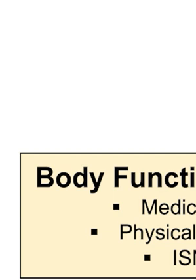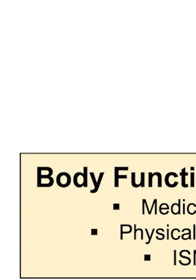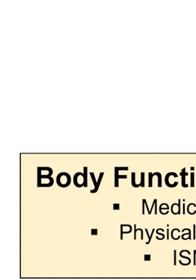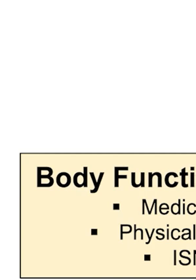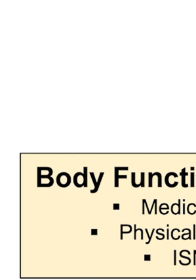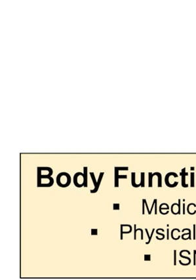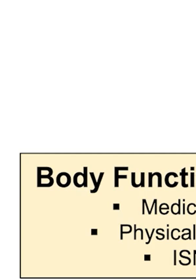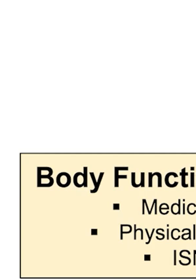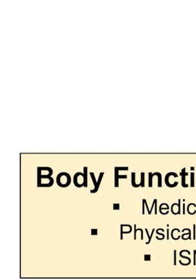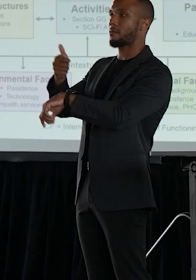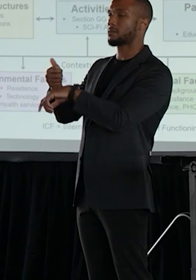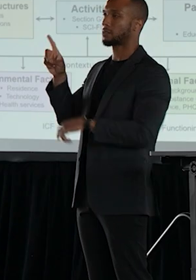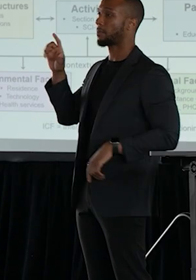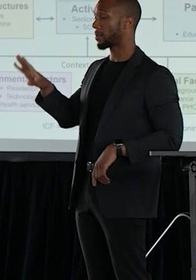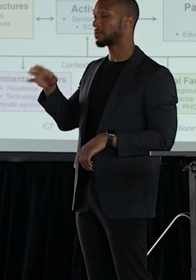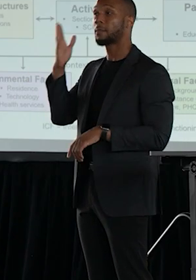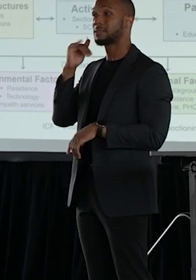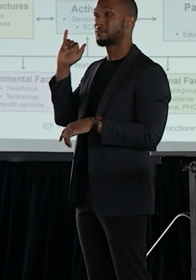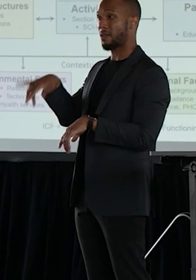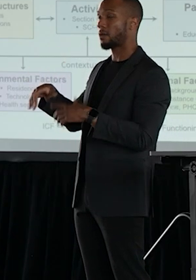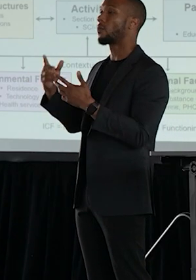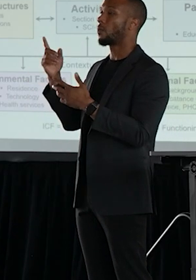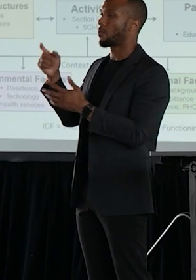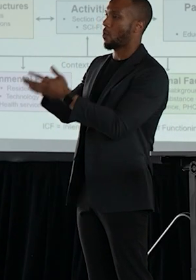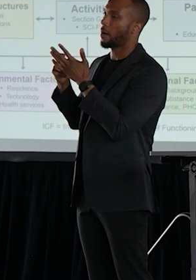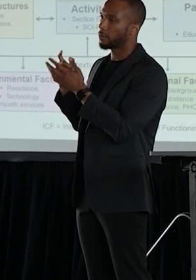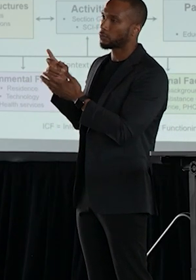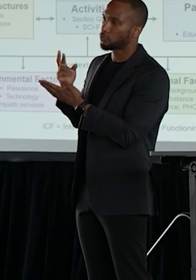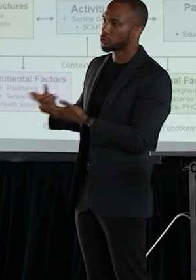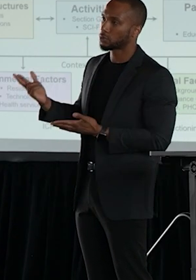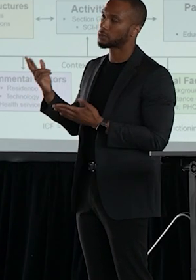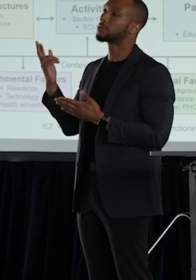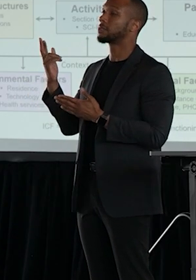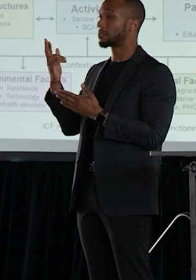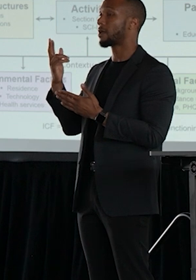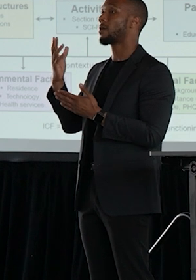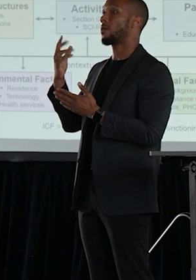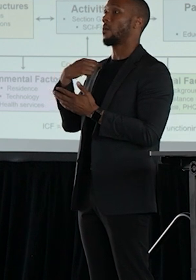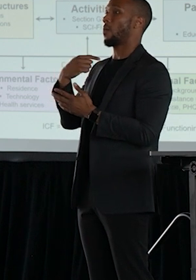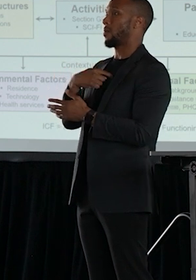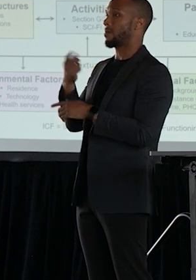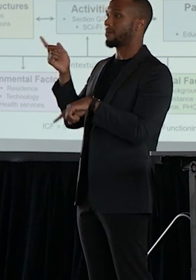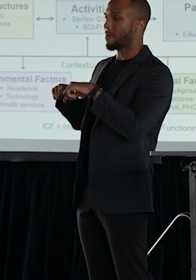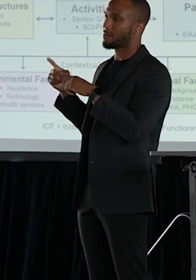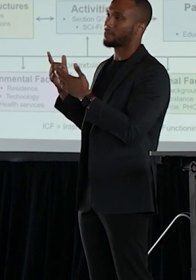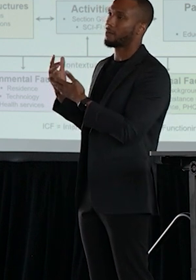database. So because of that, we need resources, and because the constraint with resources, we cannot collect every piece of